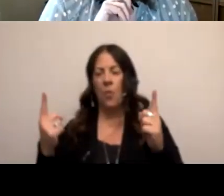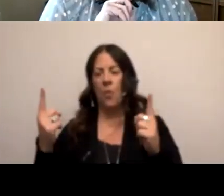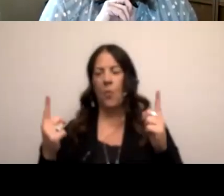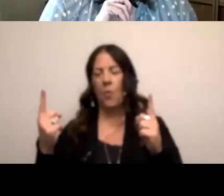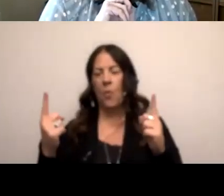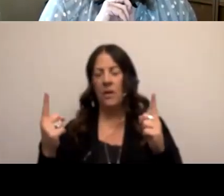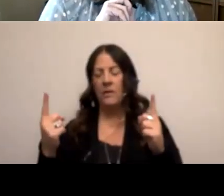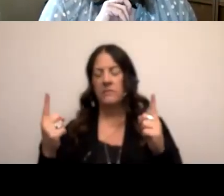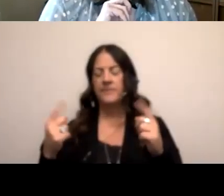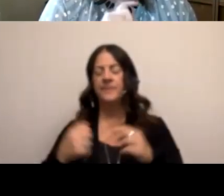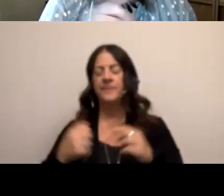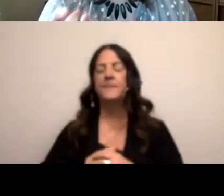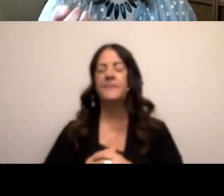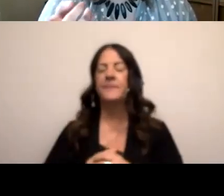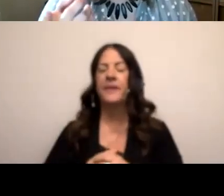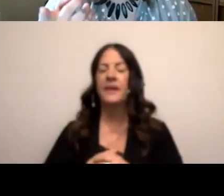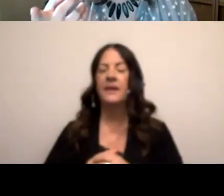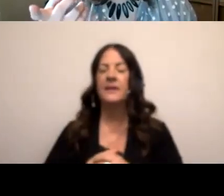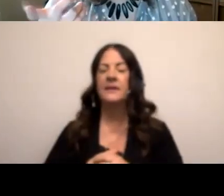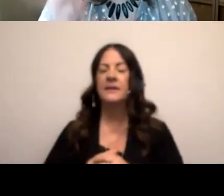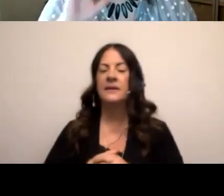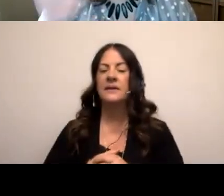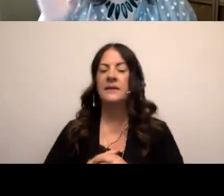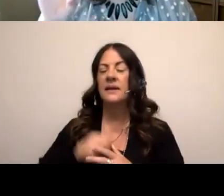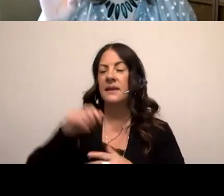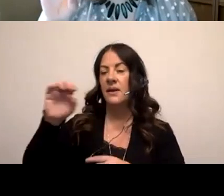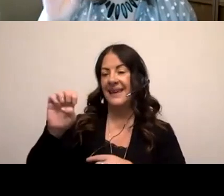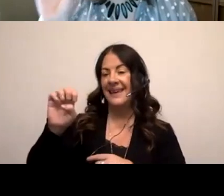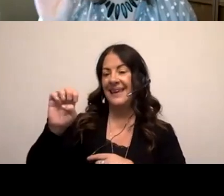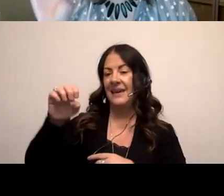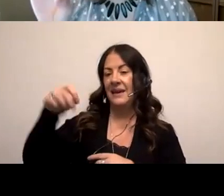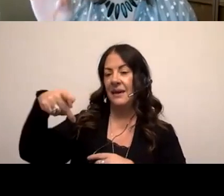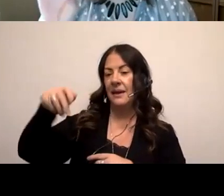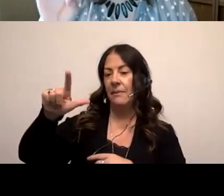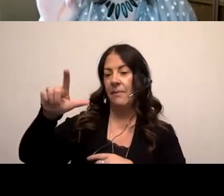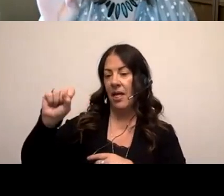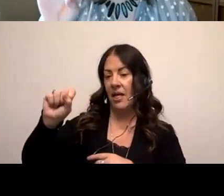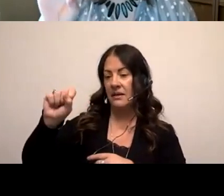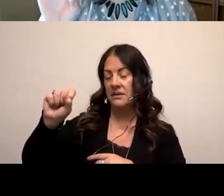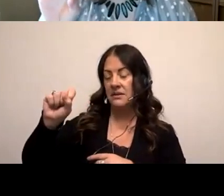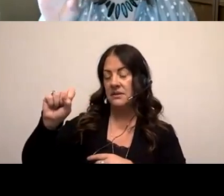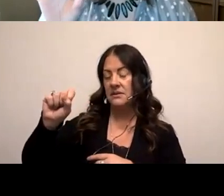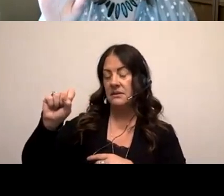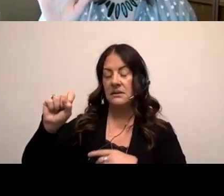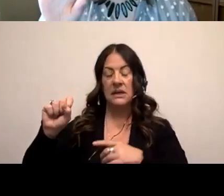THE CALL. ALSO I SAW E-PALS I DON'T KNOW IF THAT'S SPECIFICALLY TO CALIFORNIA OR A